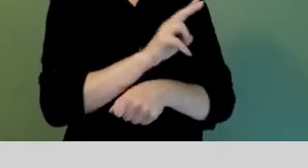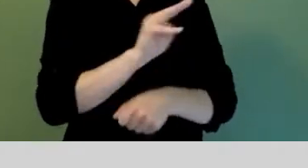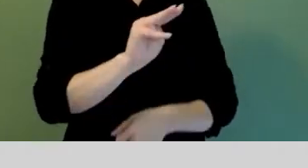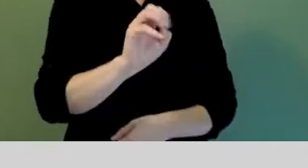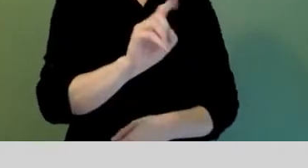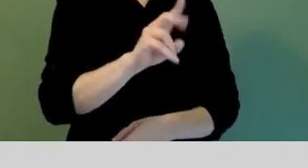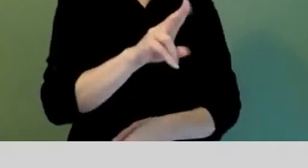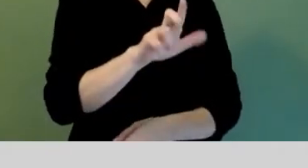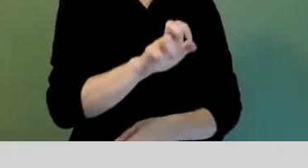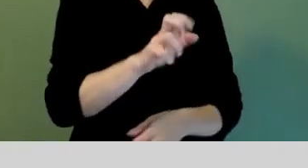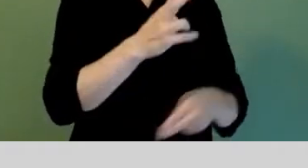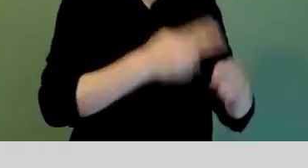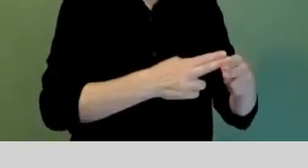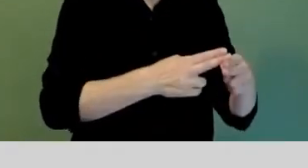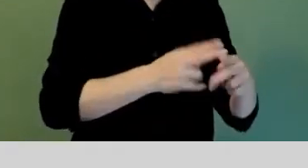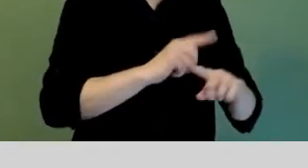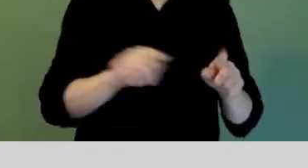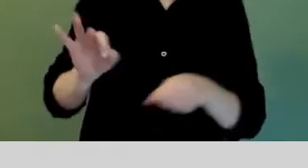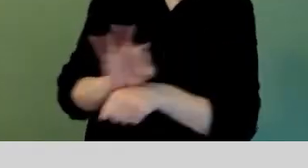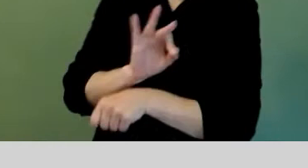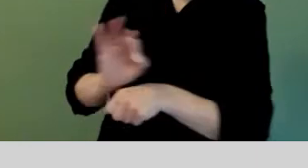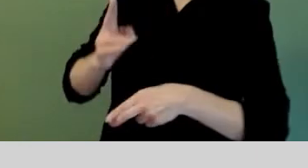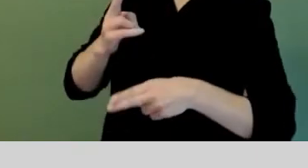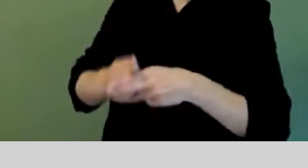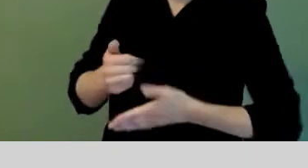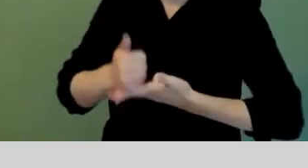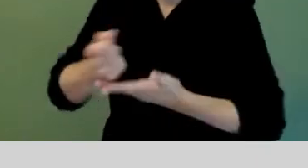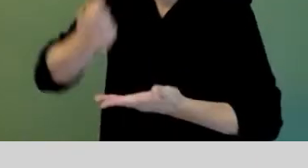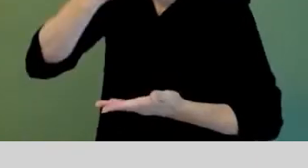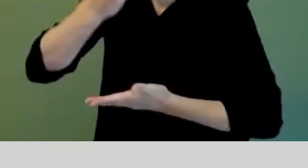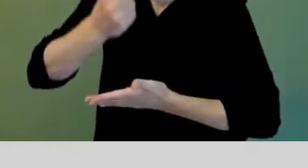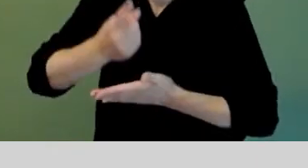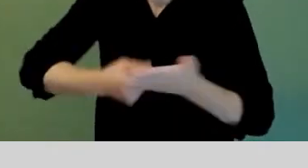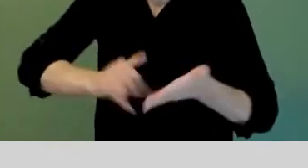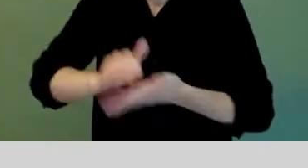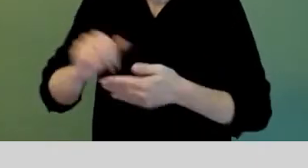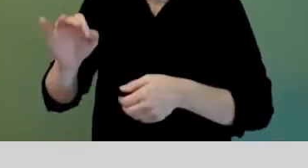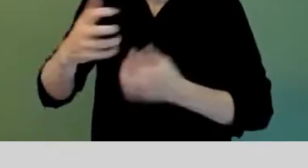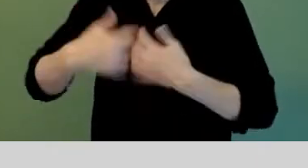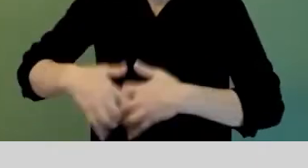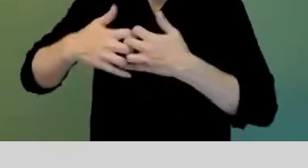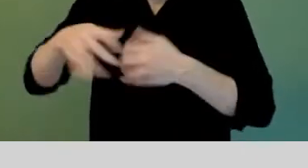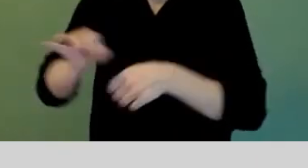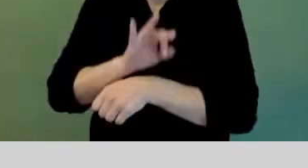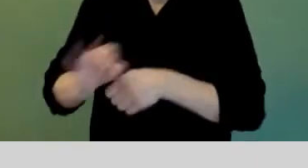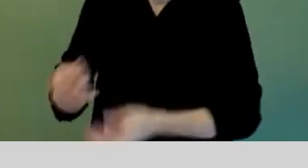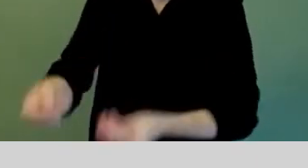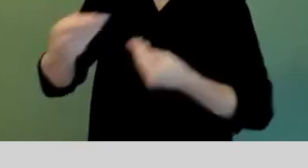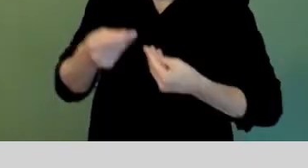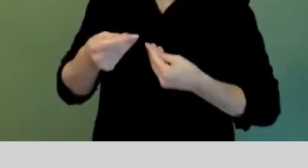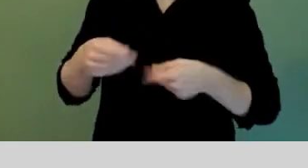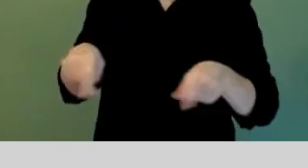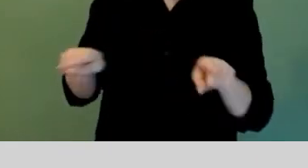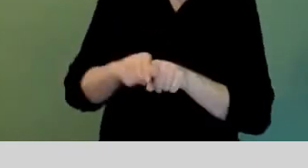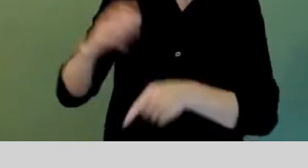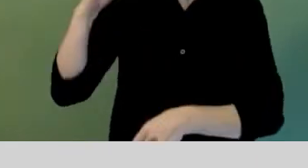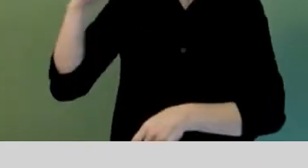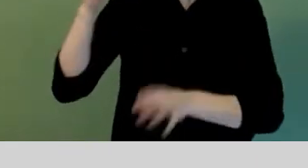what we're gonna get from the factory function. And just like C, we need to use long, redundant, non clashing names to make sure that we have uniqueness.